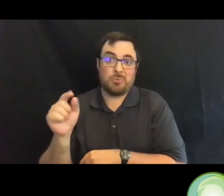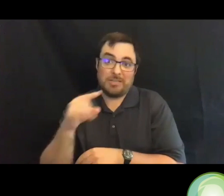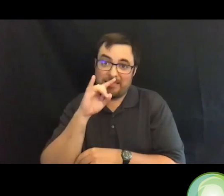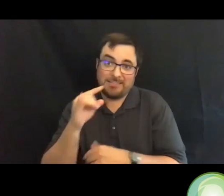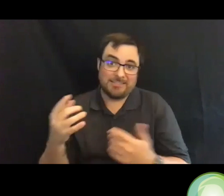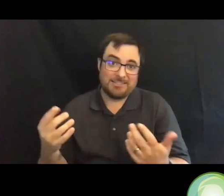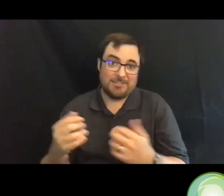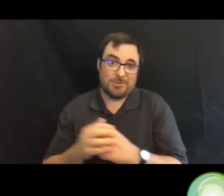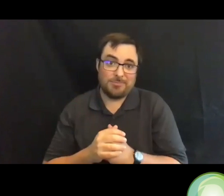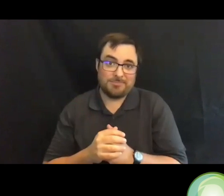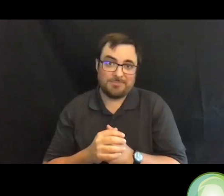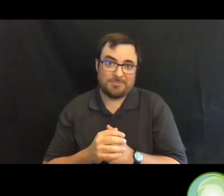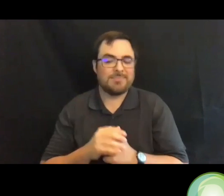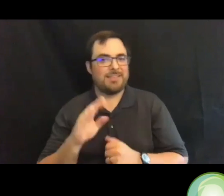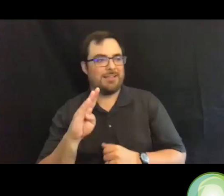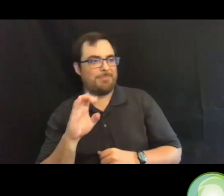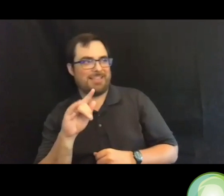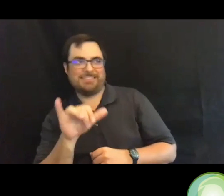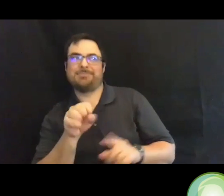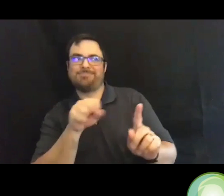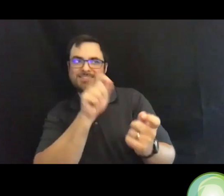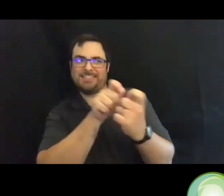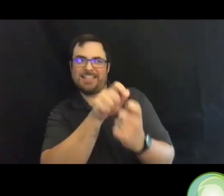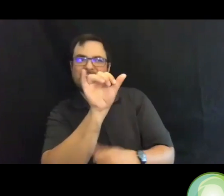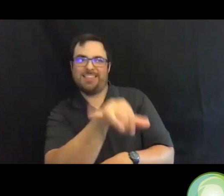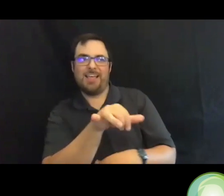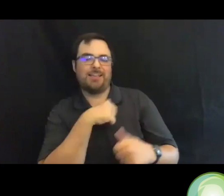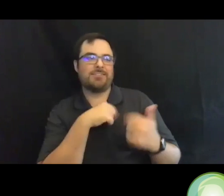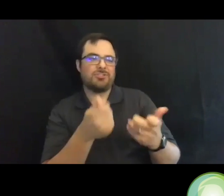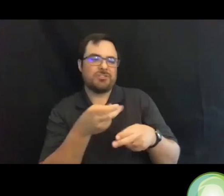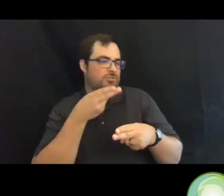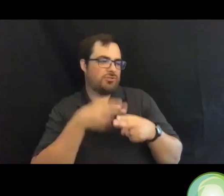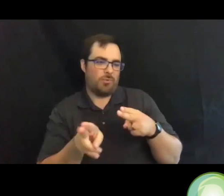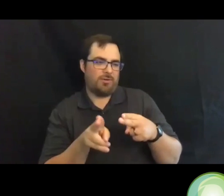Becky: exactly what you said to just keep it really short. I mean I'm working just